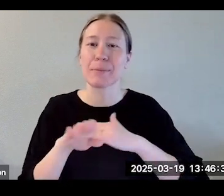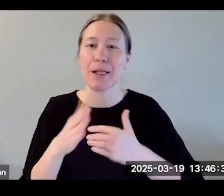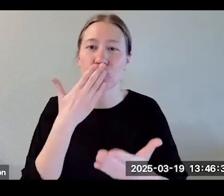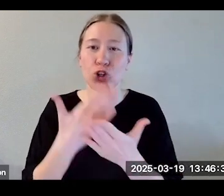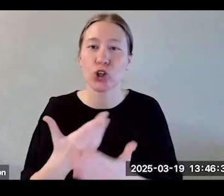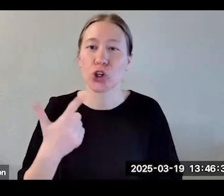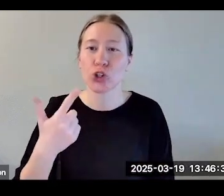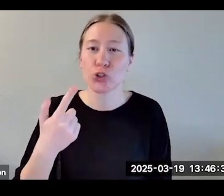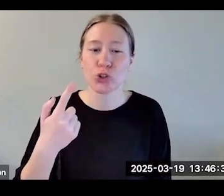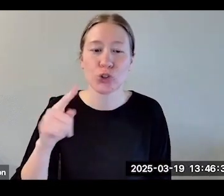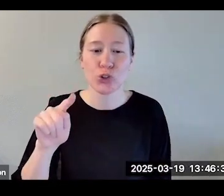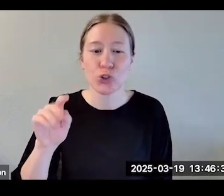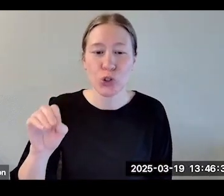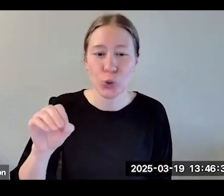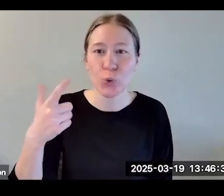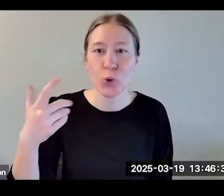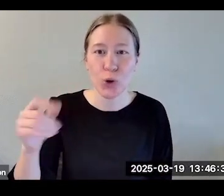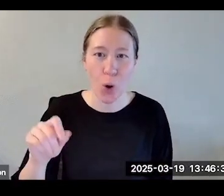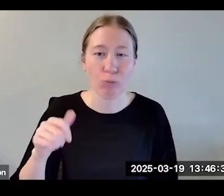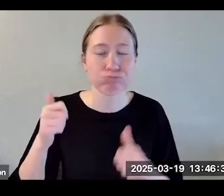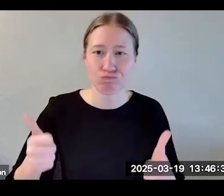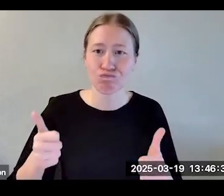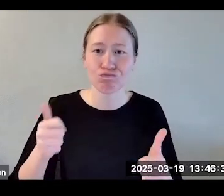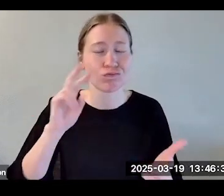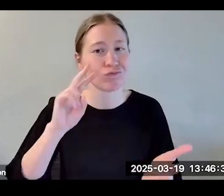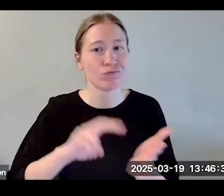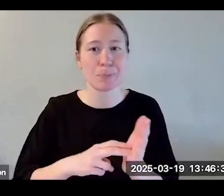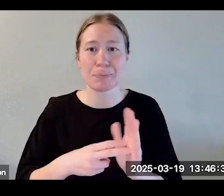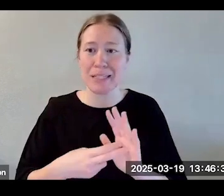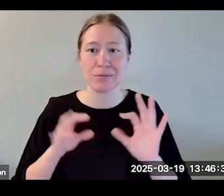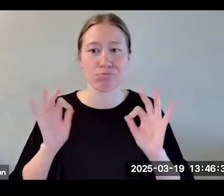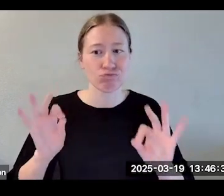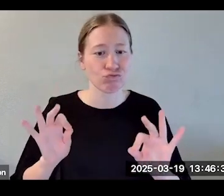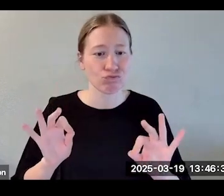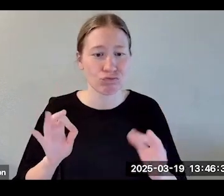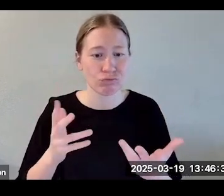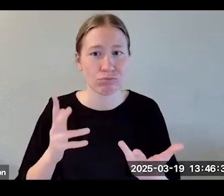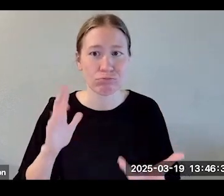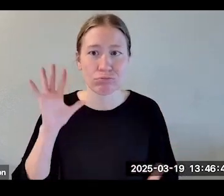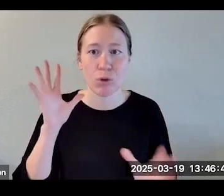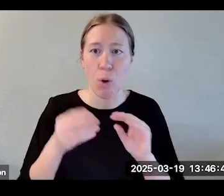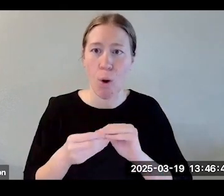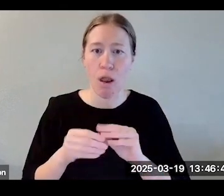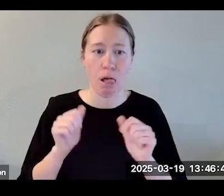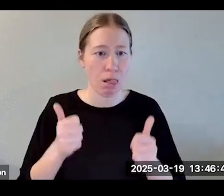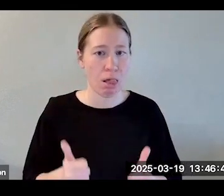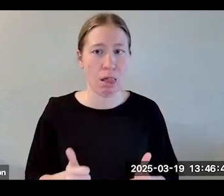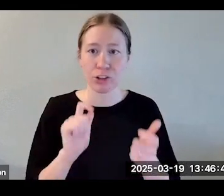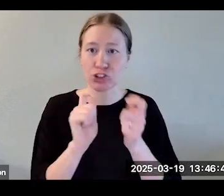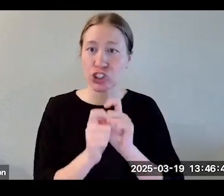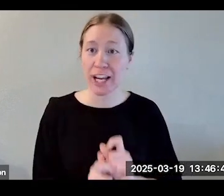you've done a good job on this document. And I've been able to make these changes presumably as I've been creating the document.